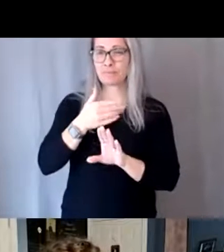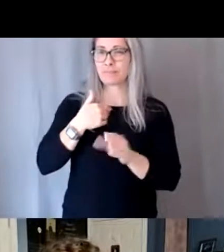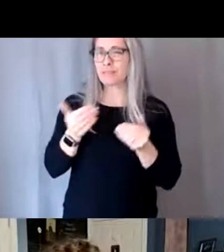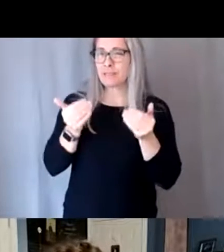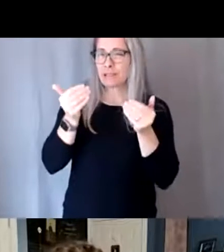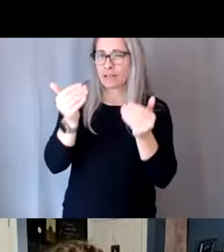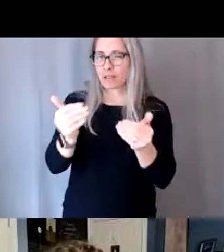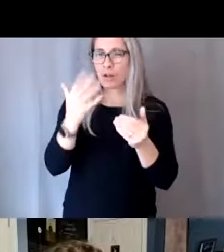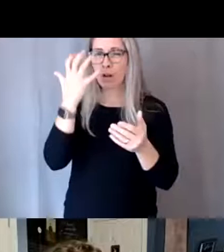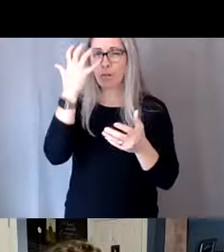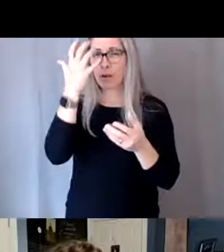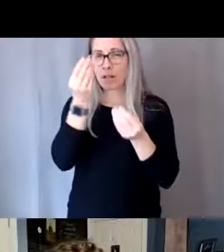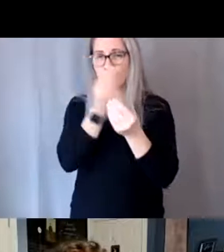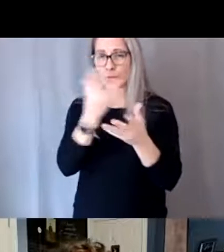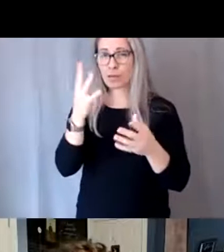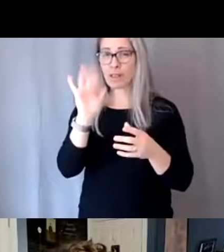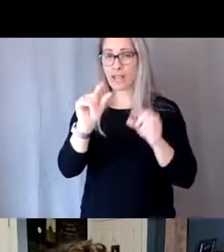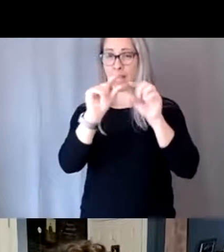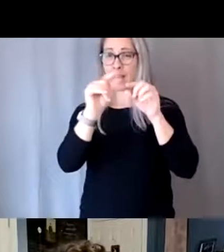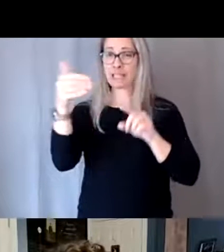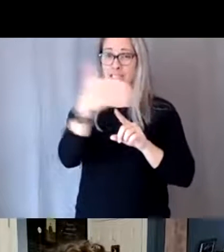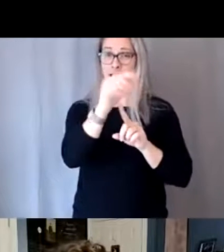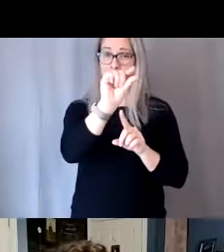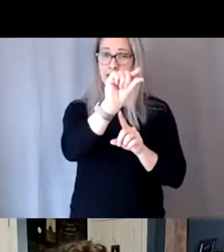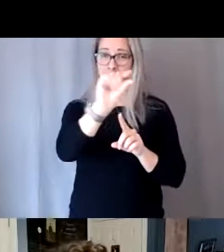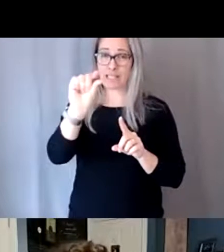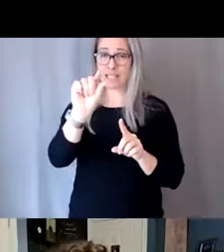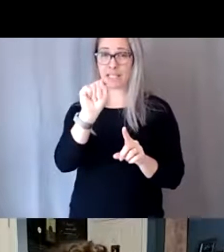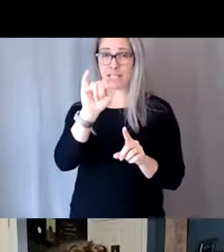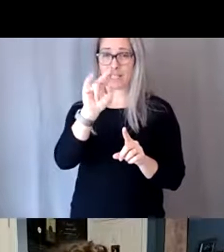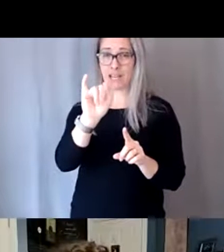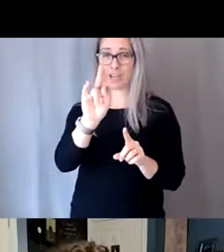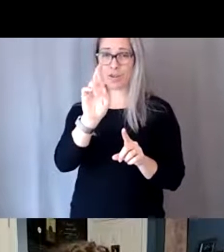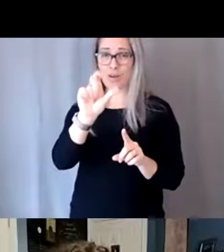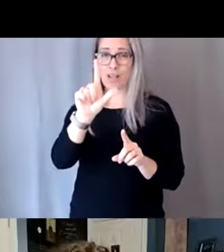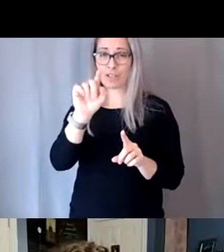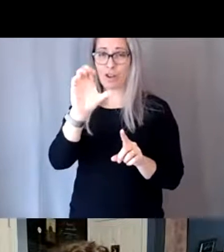a link here at the top of the screen that's tinyurl.com